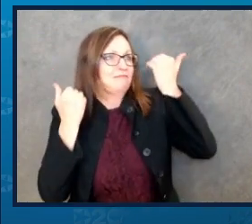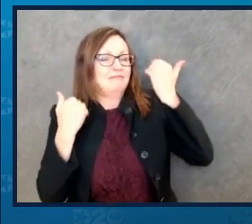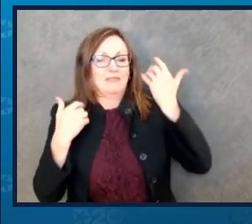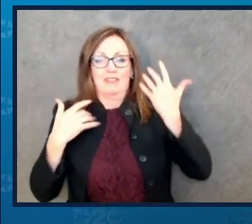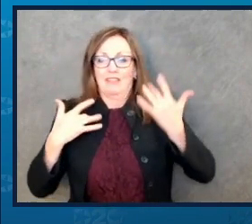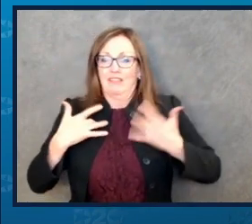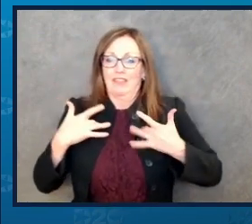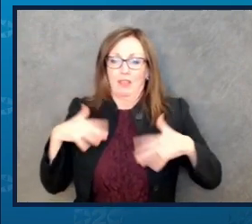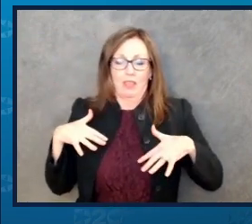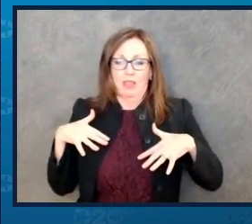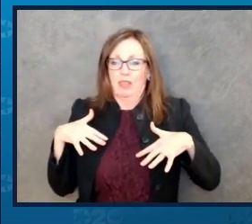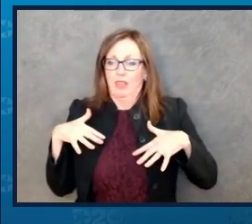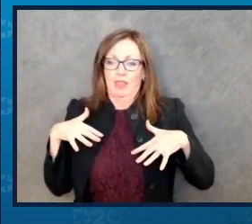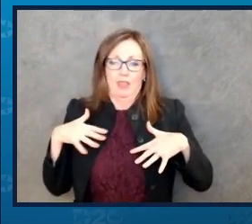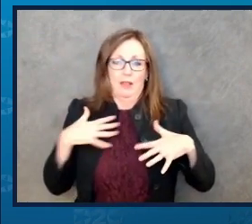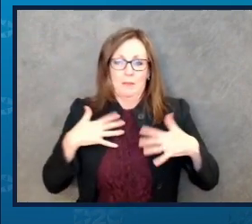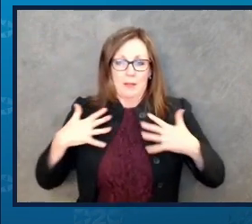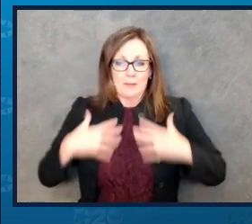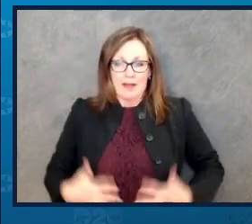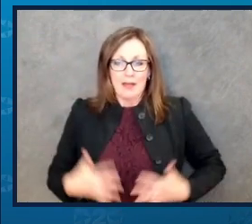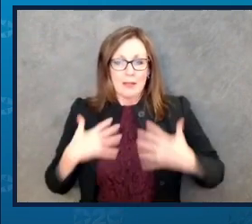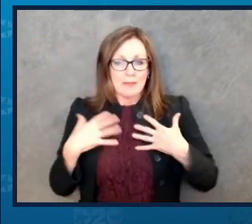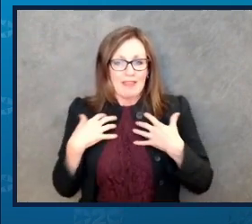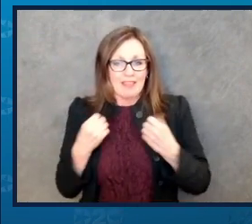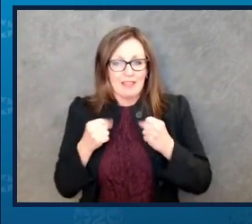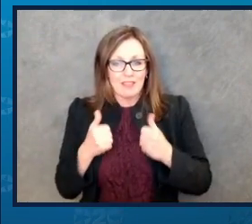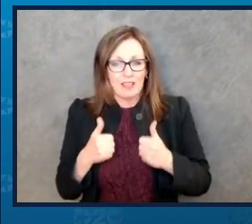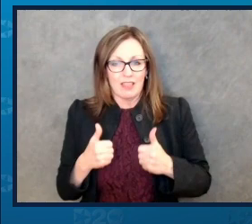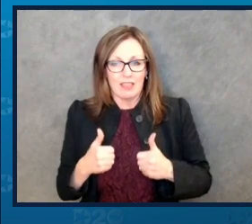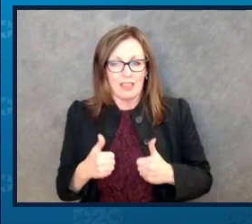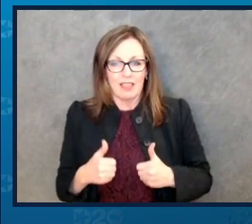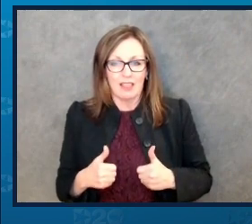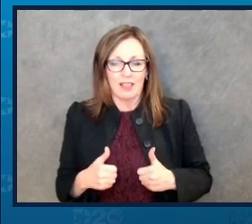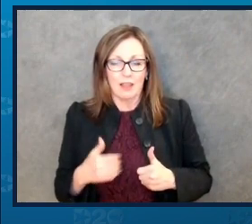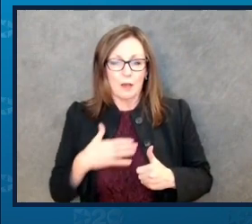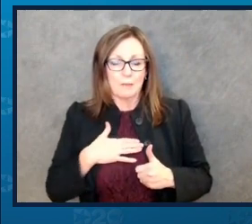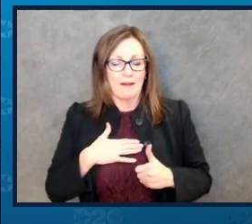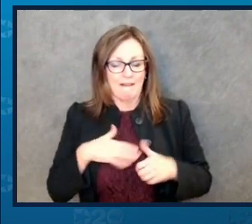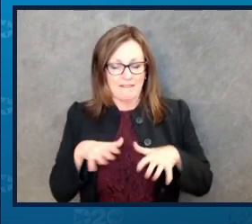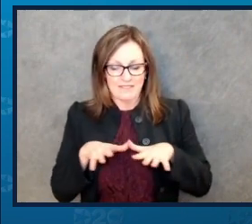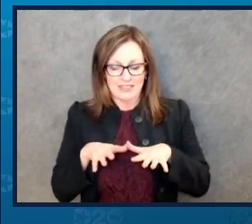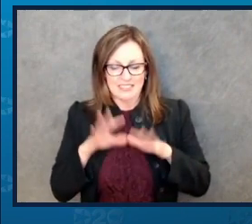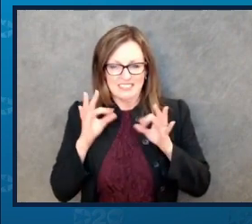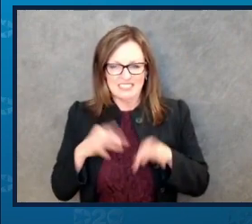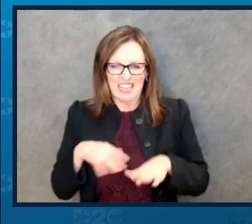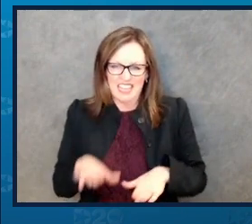DETERMINATION. I PUT ONE FOOT IN FRONT OF THE OTHER.